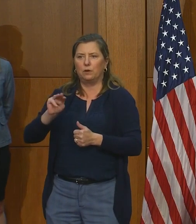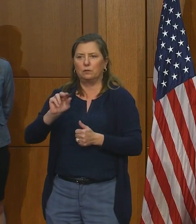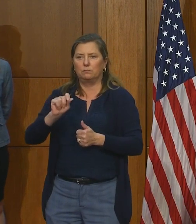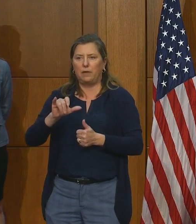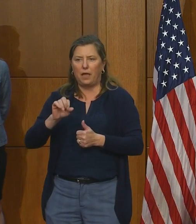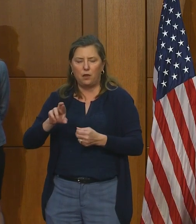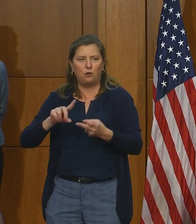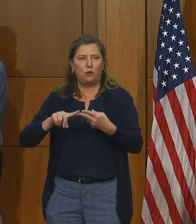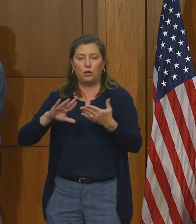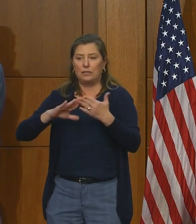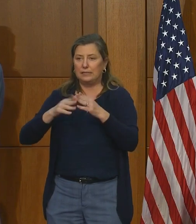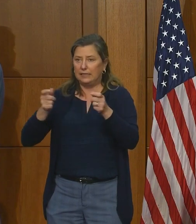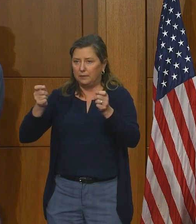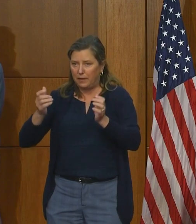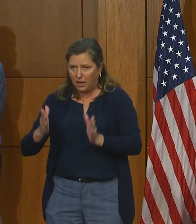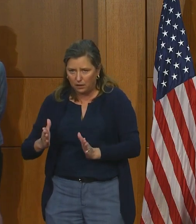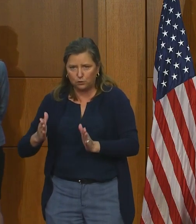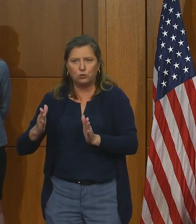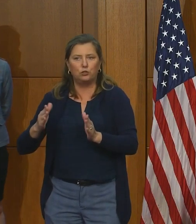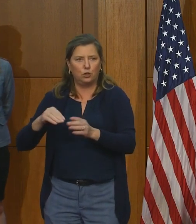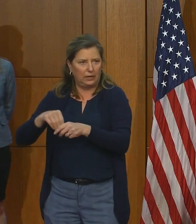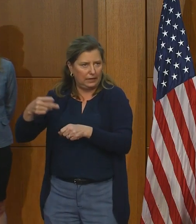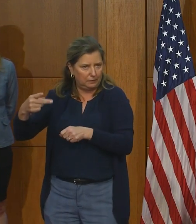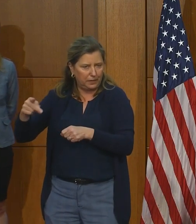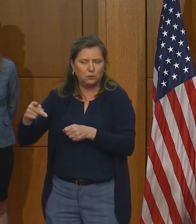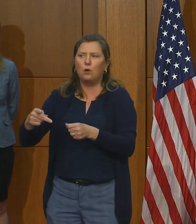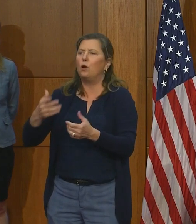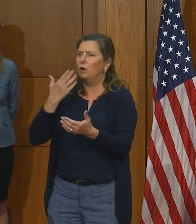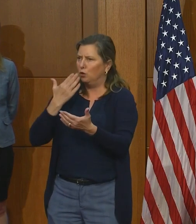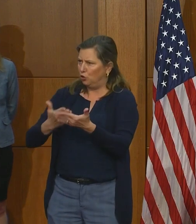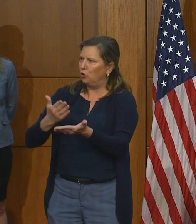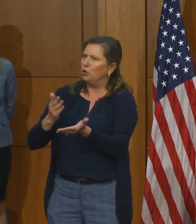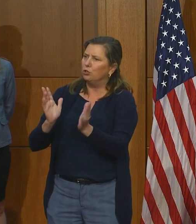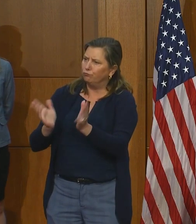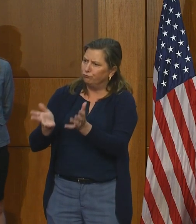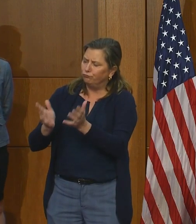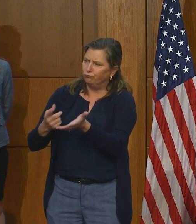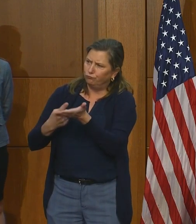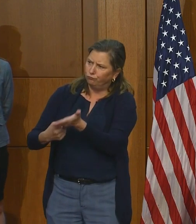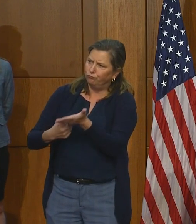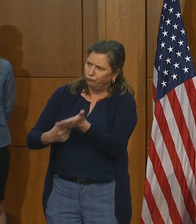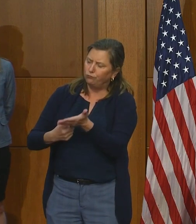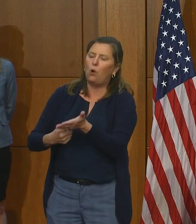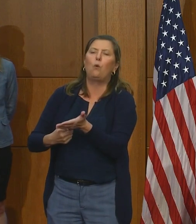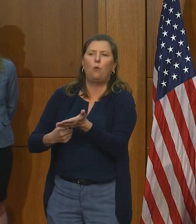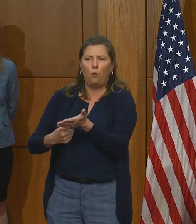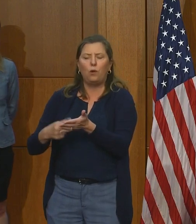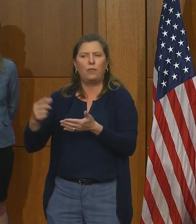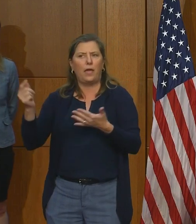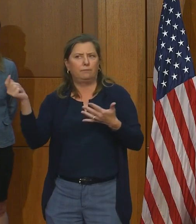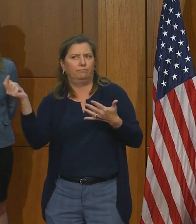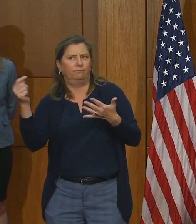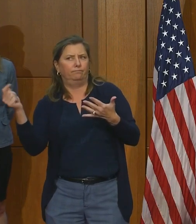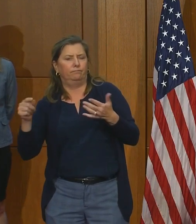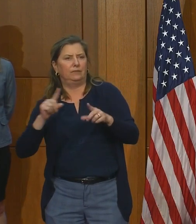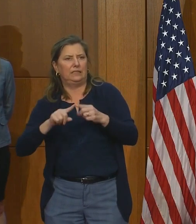ADMINISTRATION THE- MAYOR- CITY